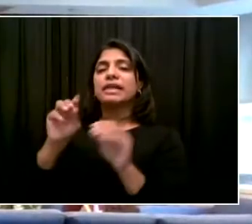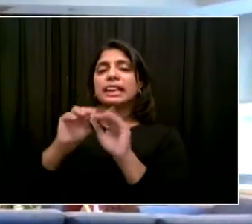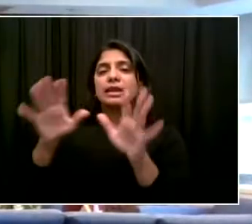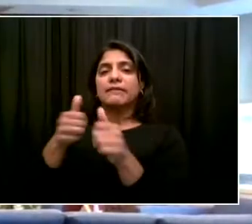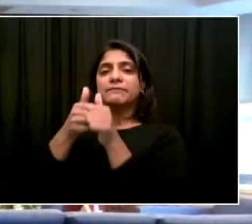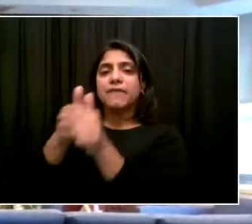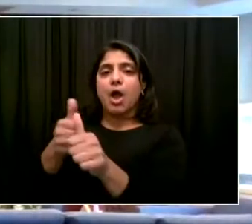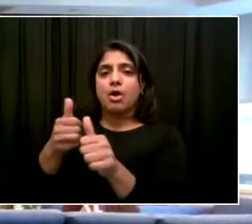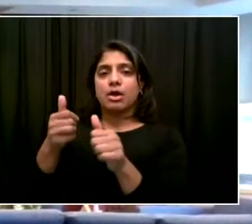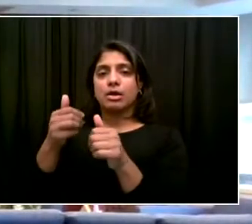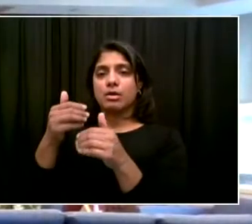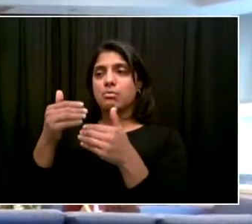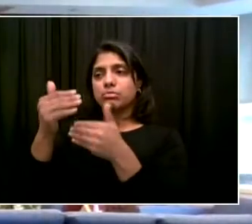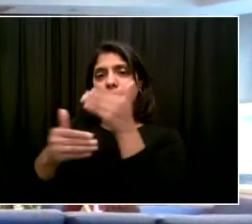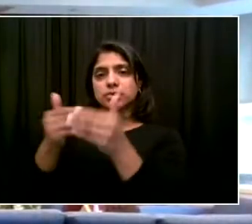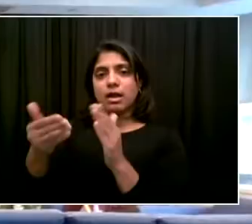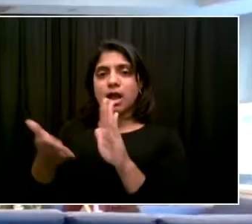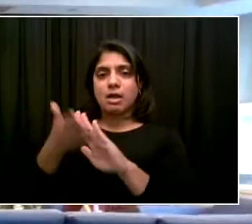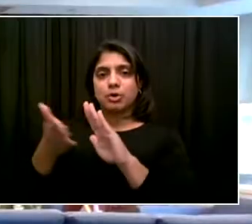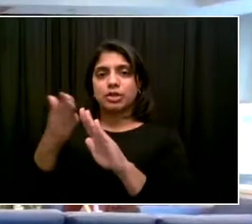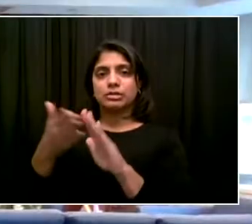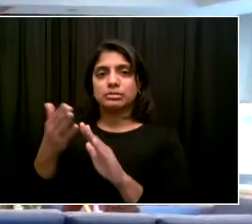ALREADY EXISTING